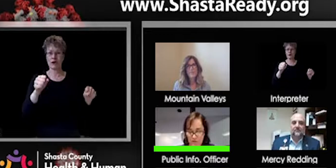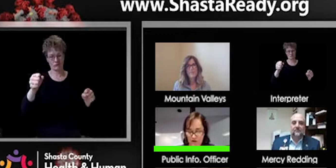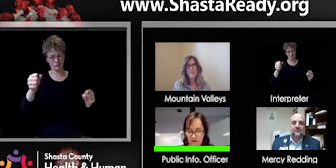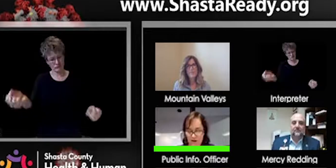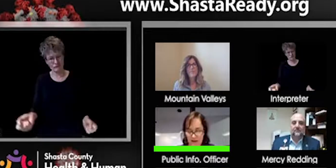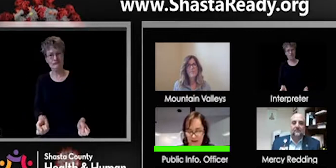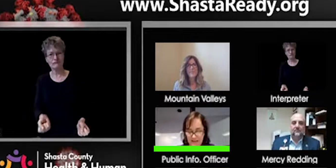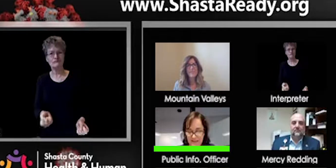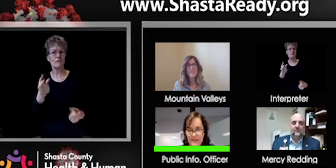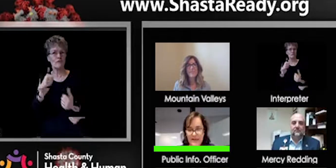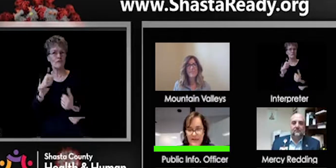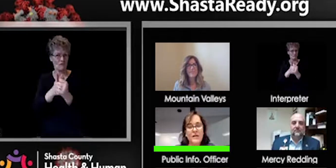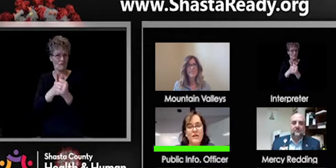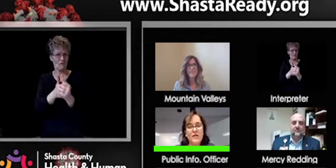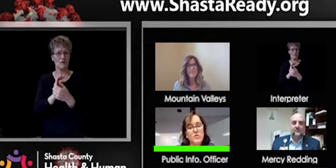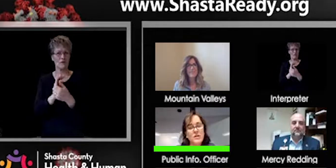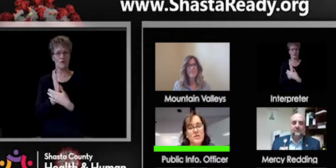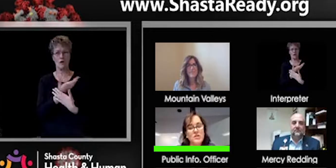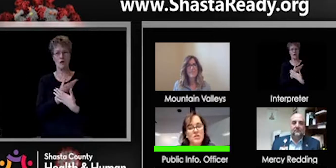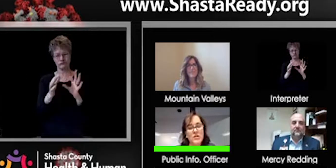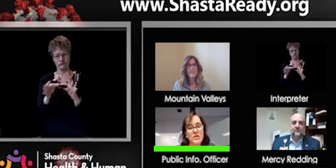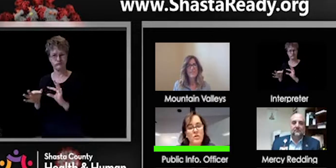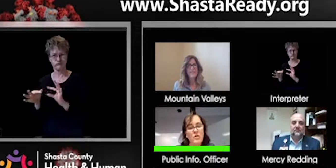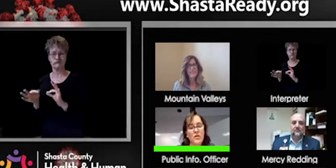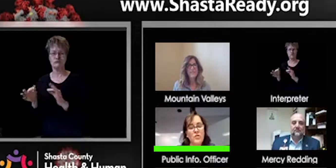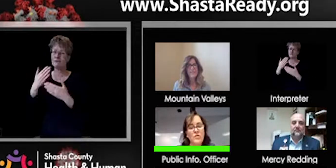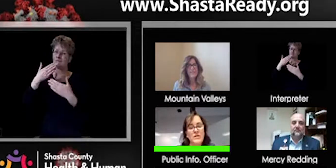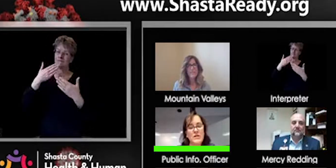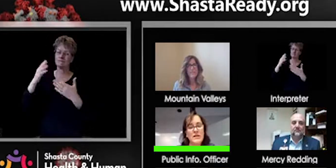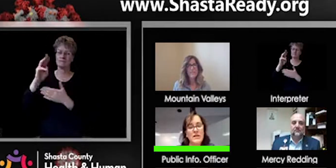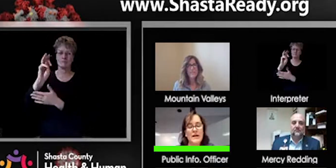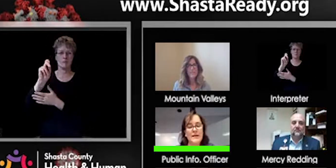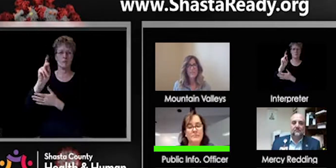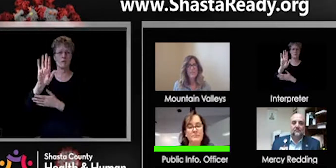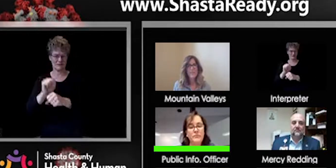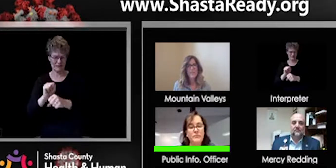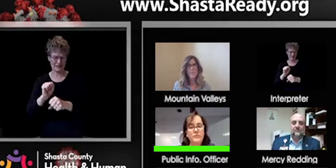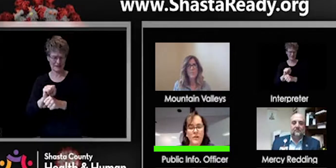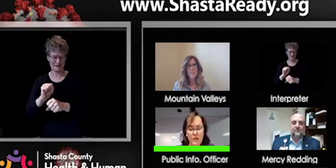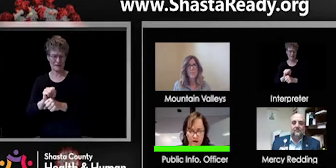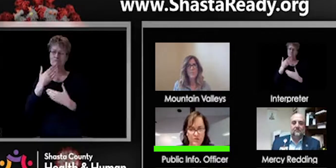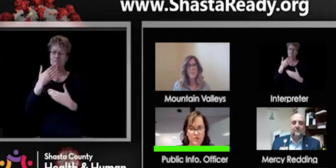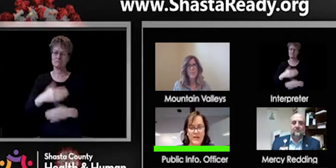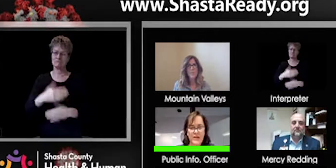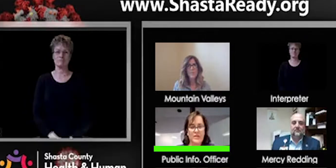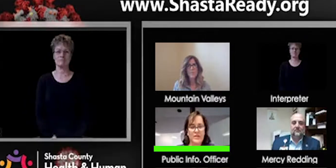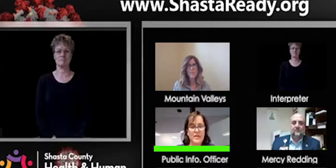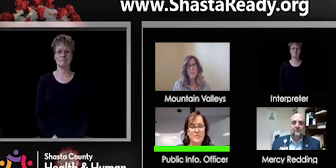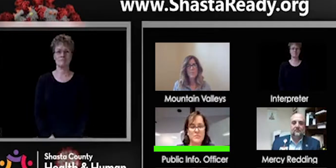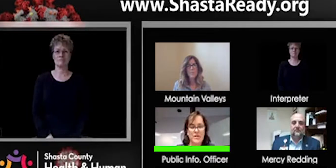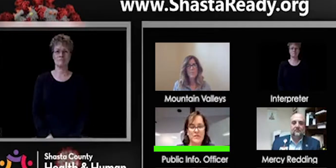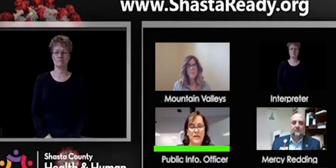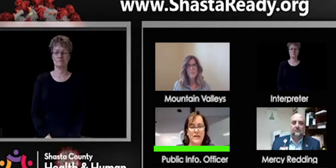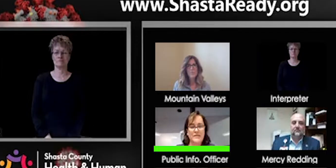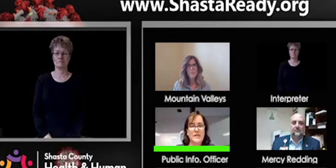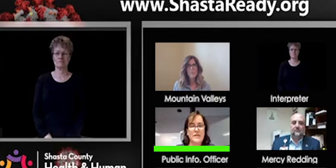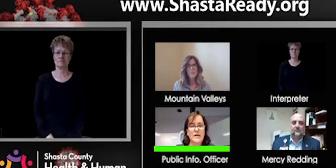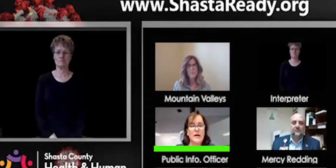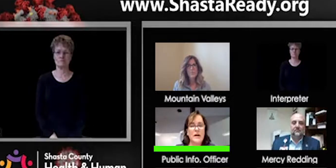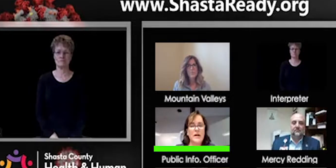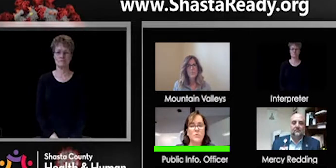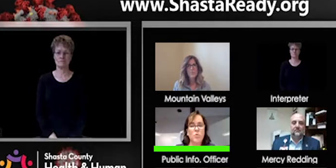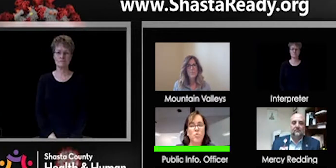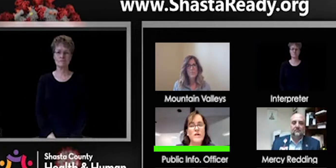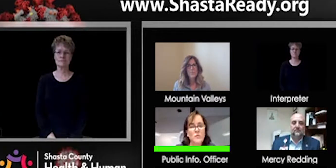work on that. And I also wanted to share that we are going to be doing these briefings once